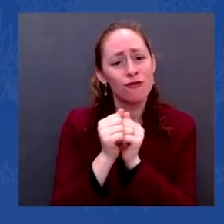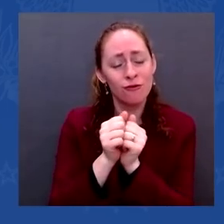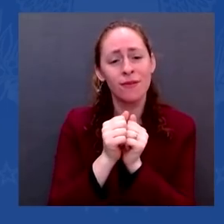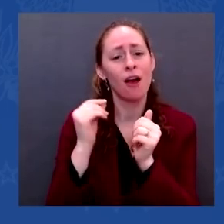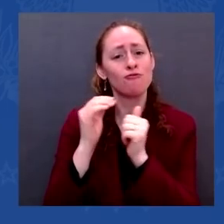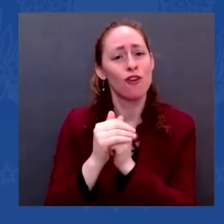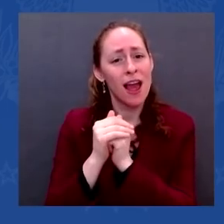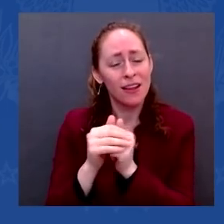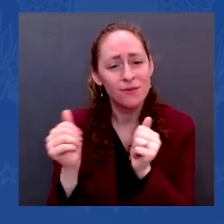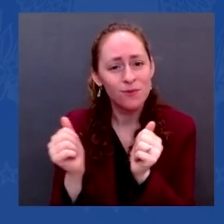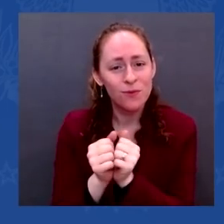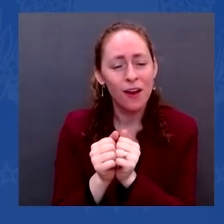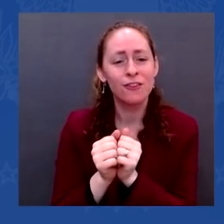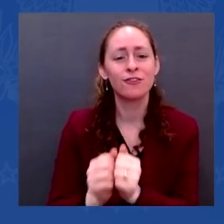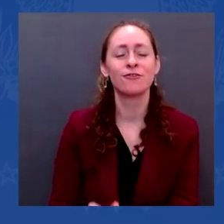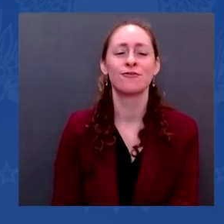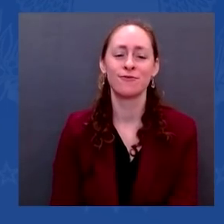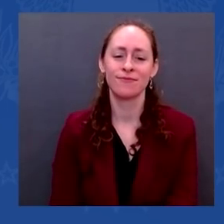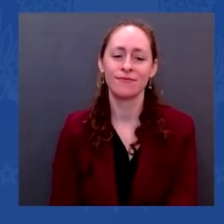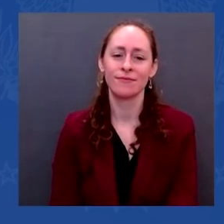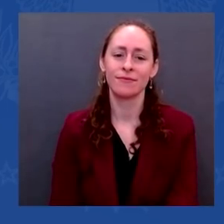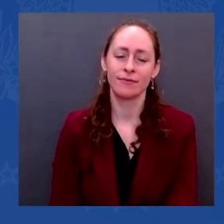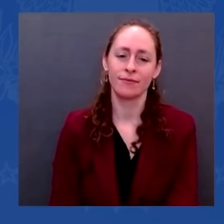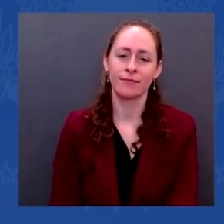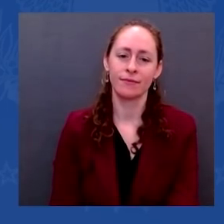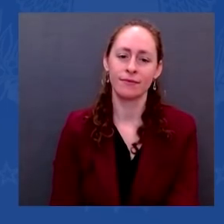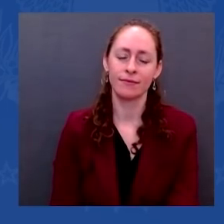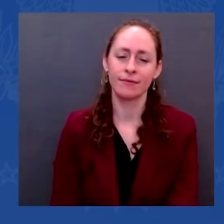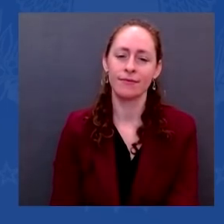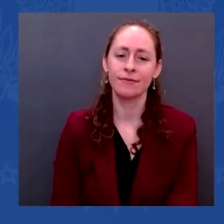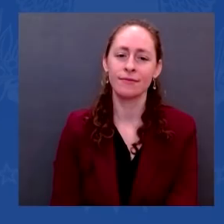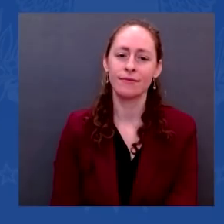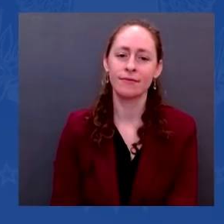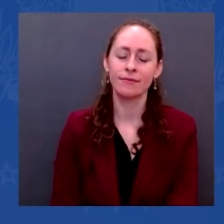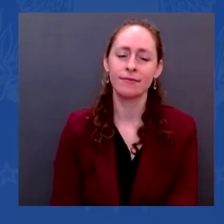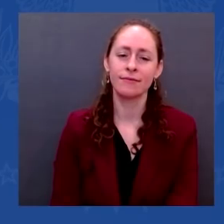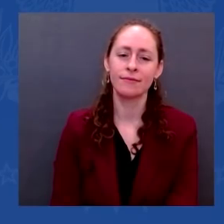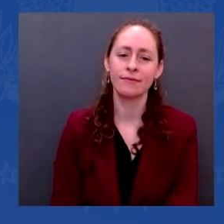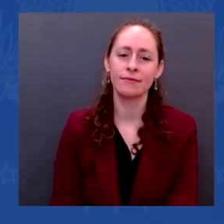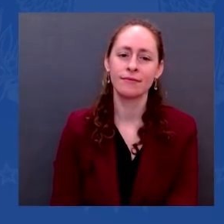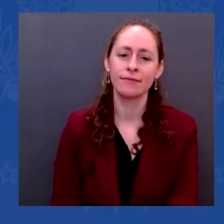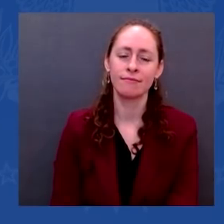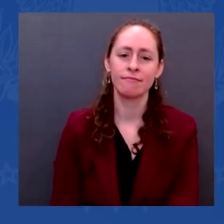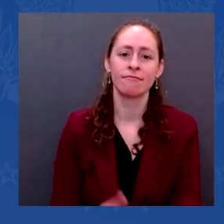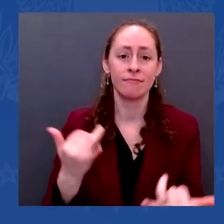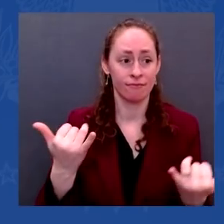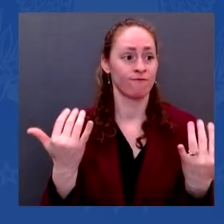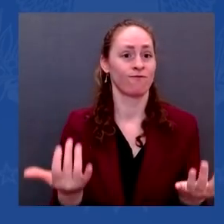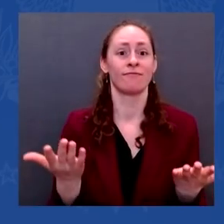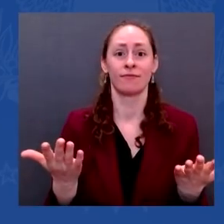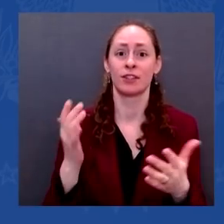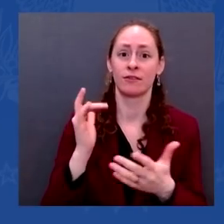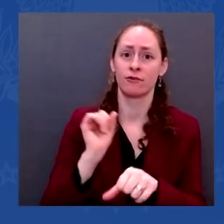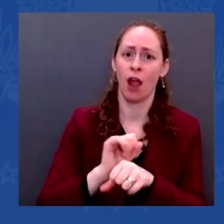to stand in the breach and to protect our democracy, to work together to right wrongs.